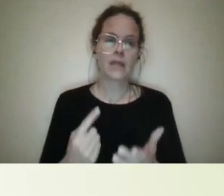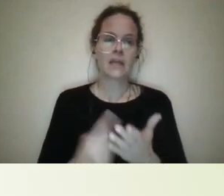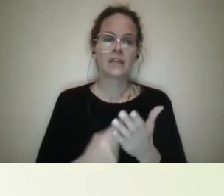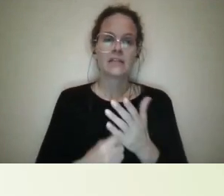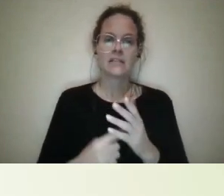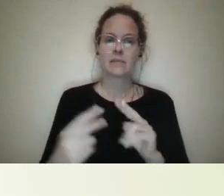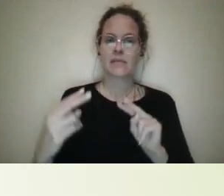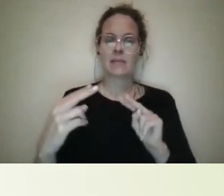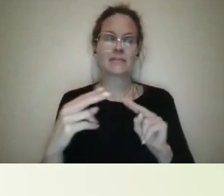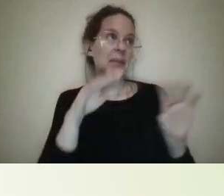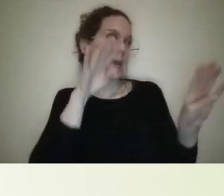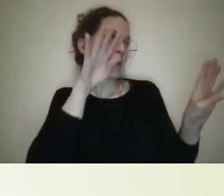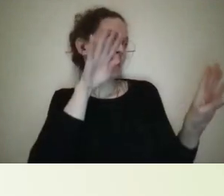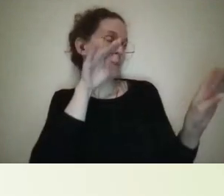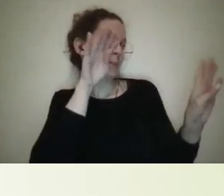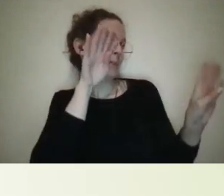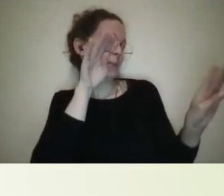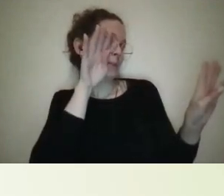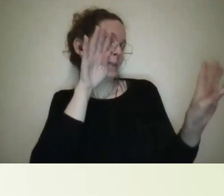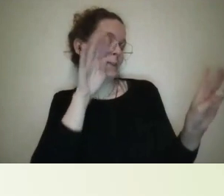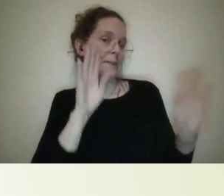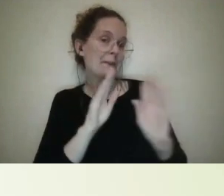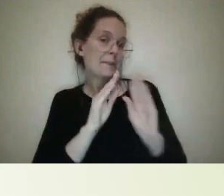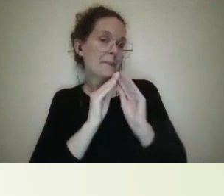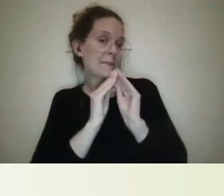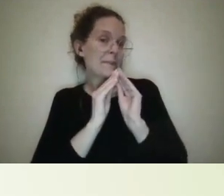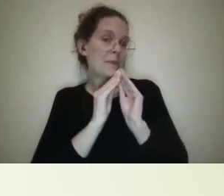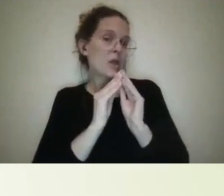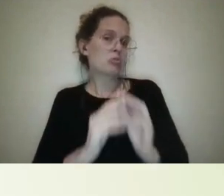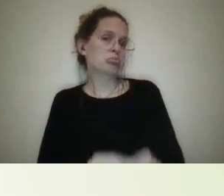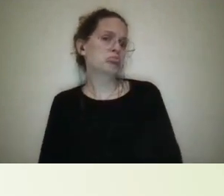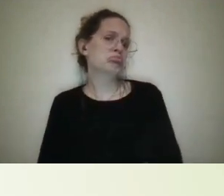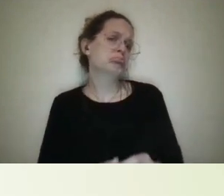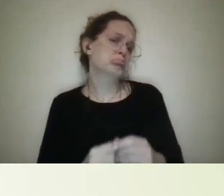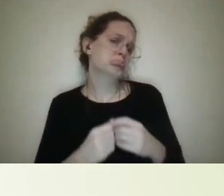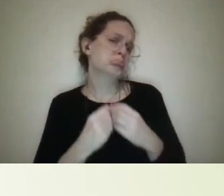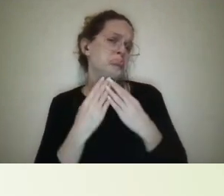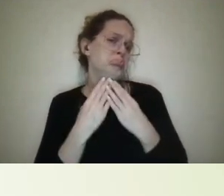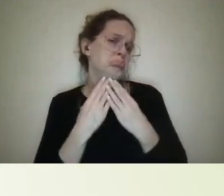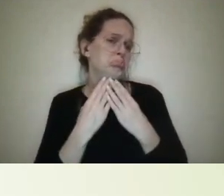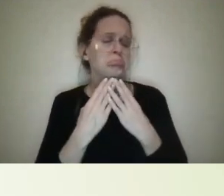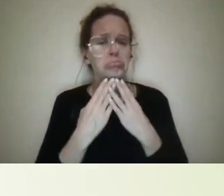their eyelids and they've got this pouty little look on their face. And they're so cute